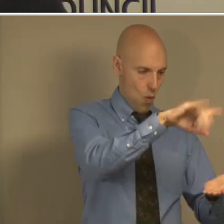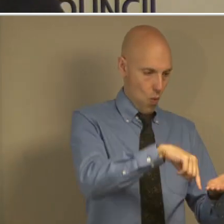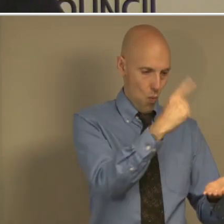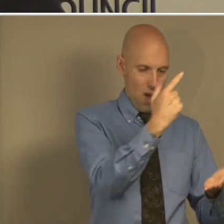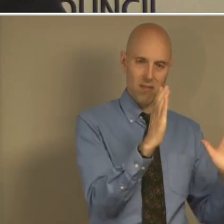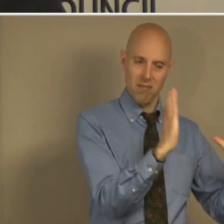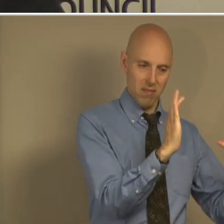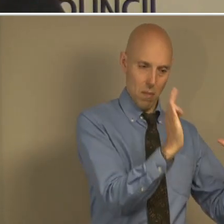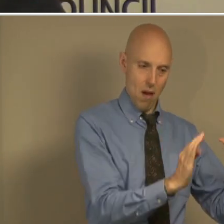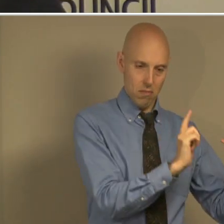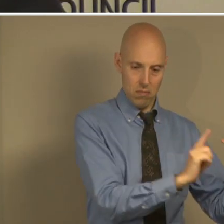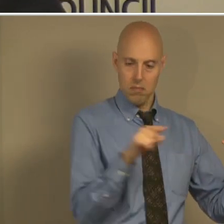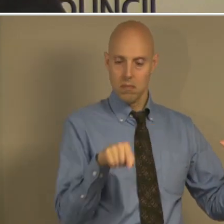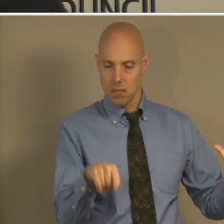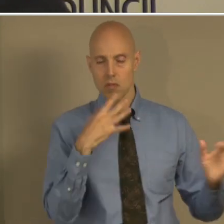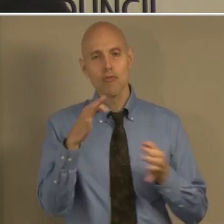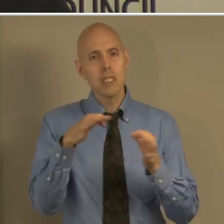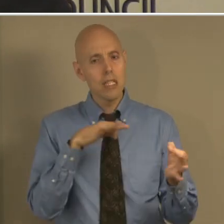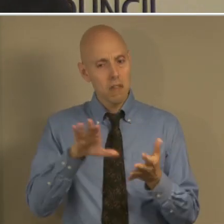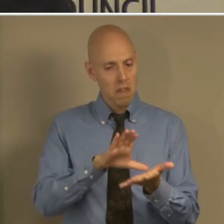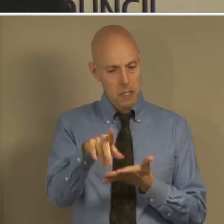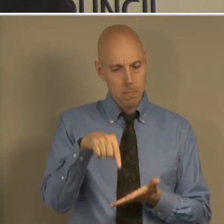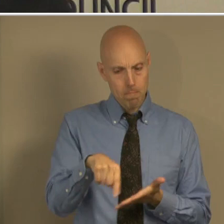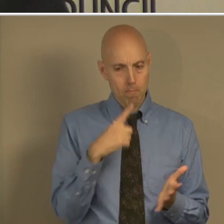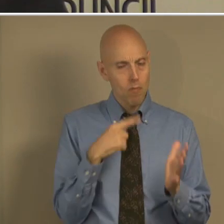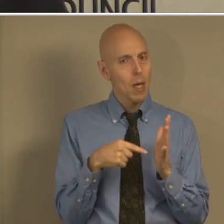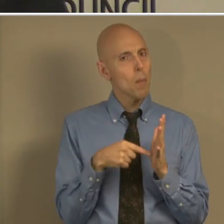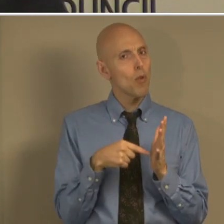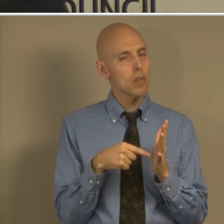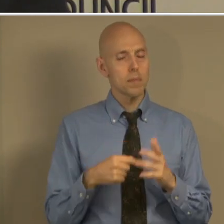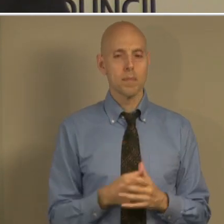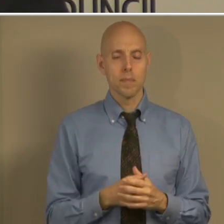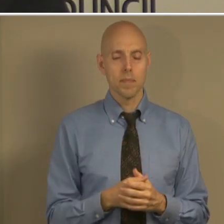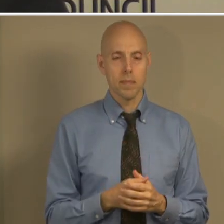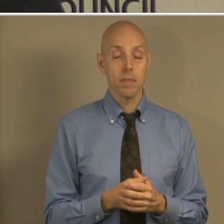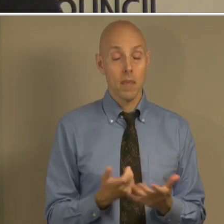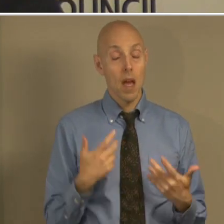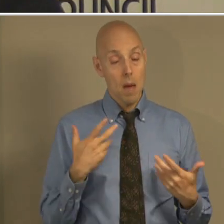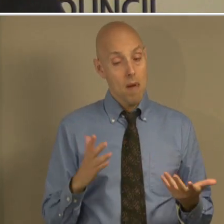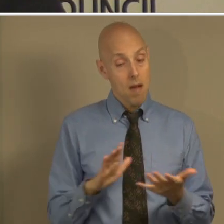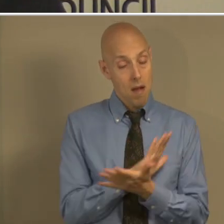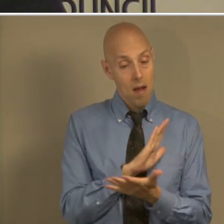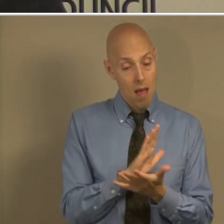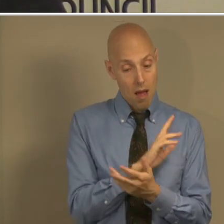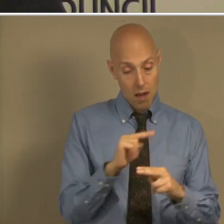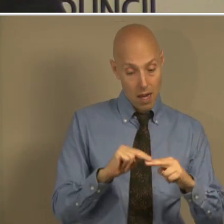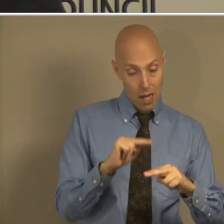Strategic funds are very important and need to be seen as part of the whole picture. So I'm glad we've got an increased Grants for the Arts budget